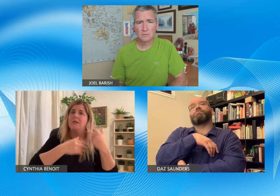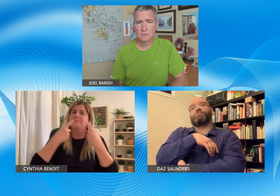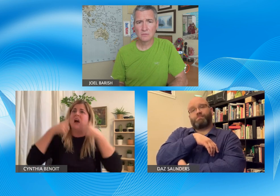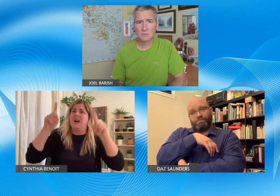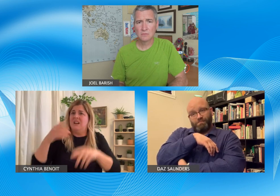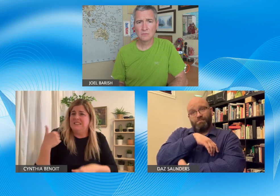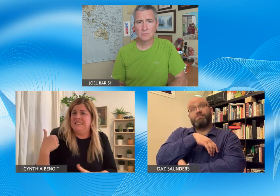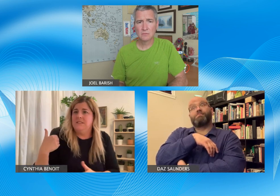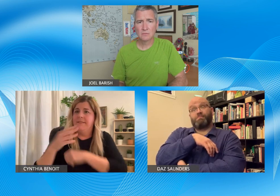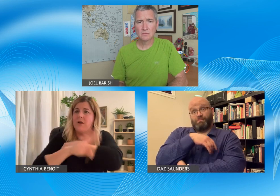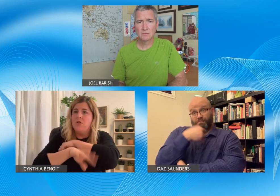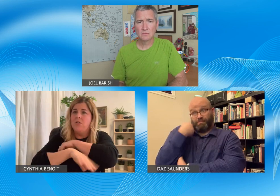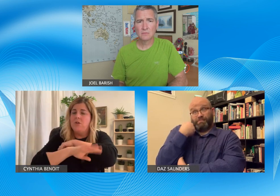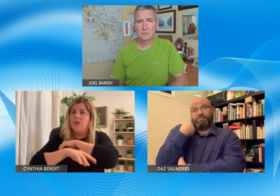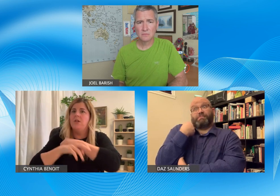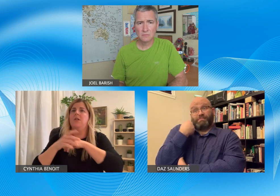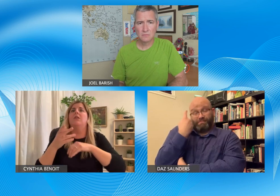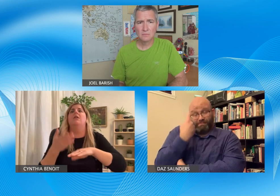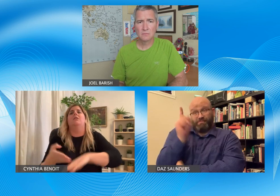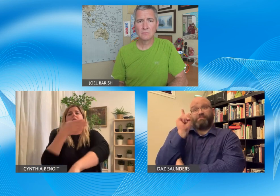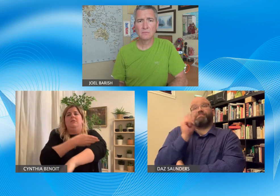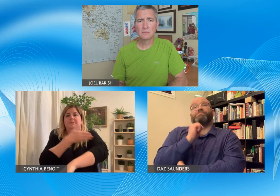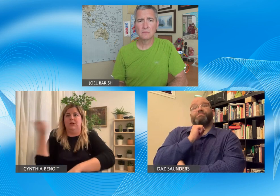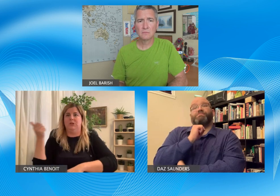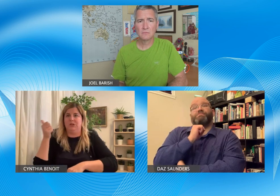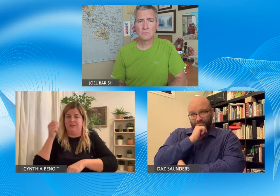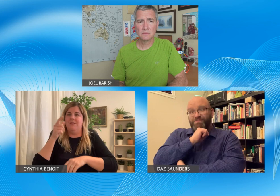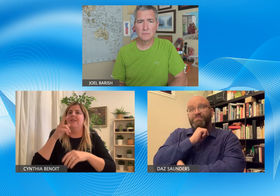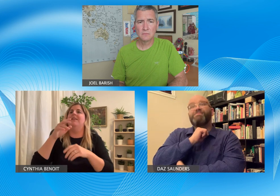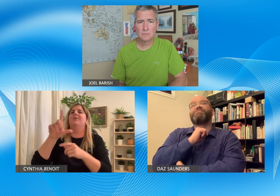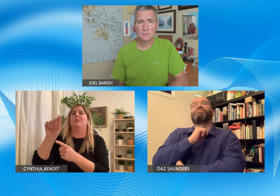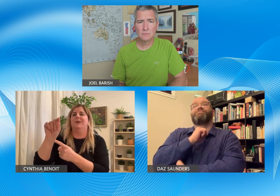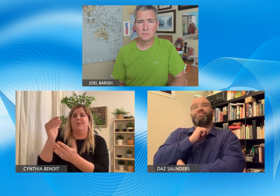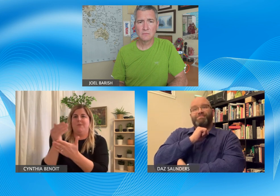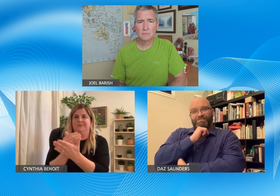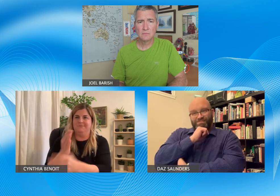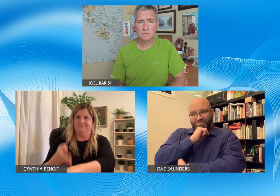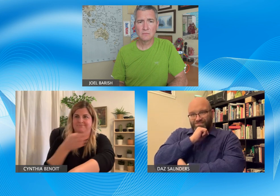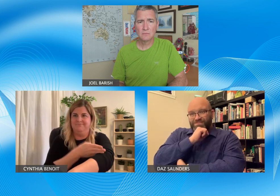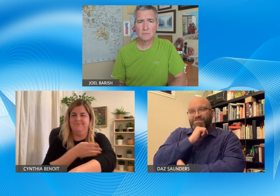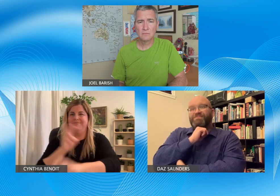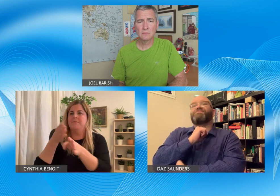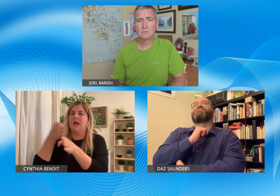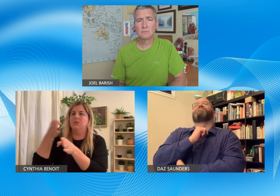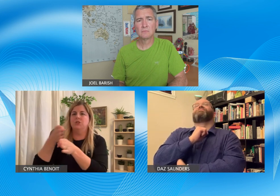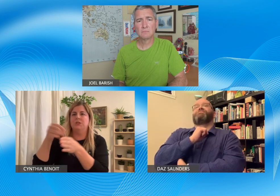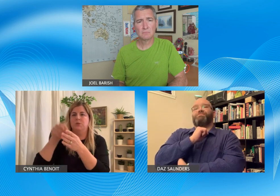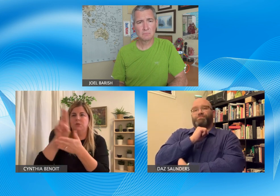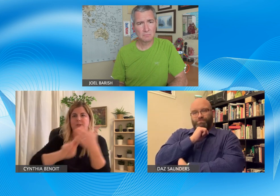Yes, only ten courses, that’s all! Finally, last fall, the program changed for the better and the number of classes increased from ten to twenty. Now, it’s a university major.